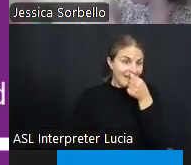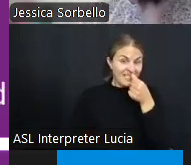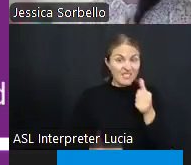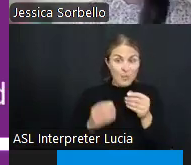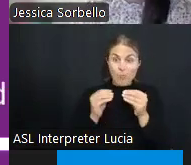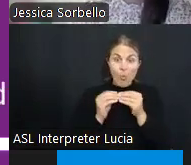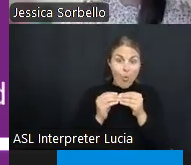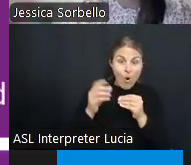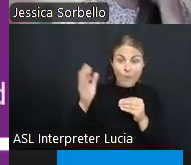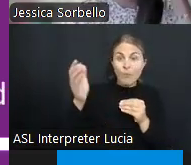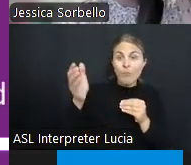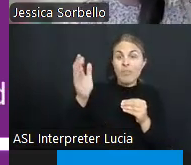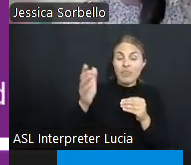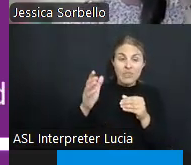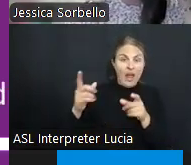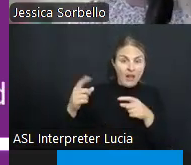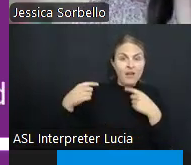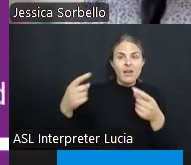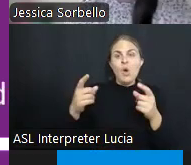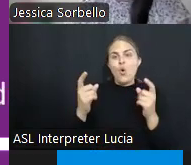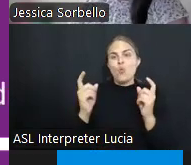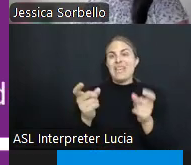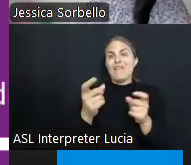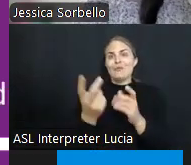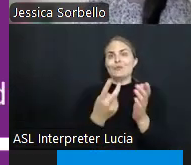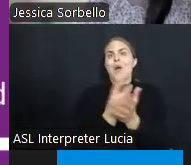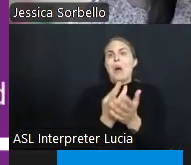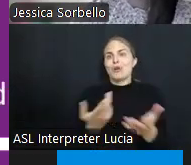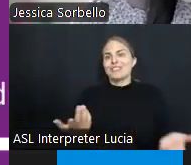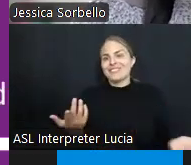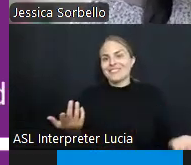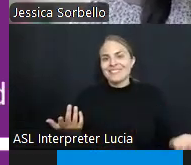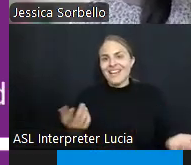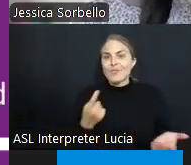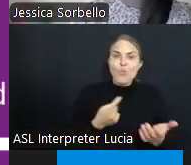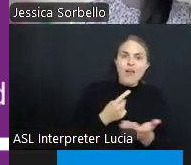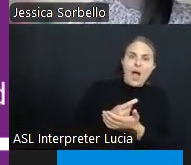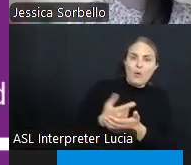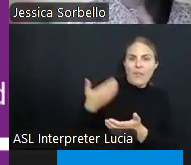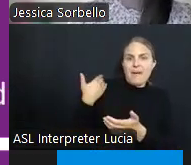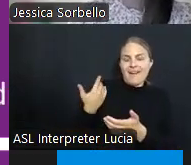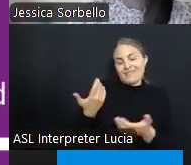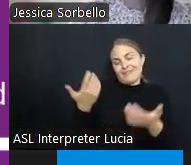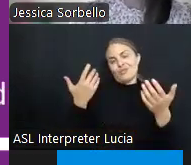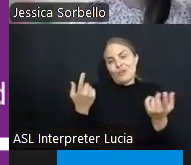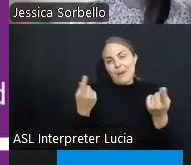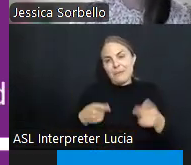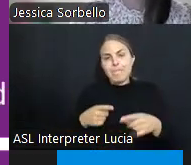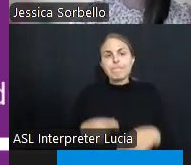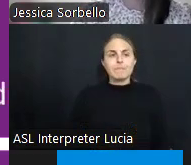»JESSICA SORBELLO: So again, when we talk about stigma it is important to recognize the words we use matter. For many